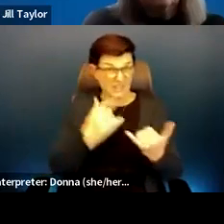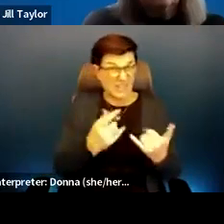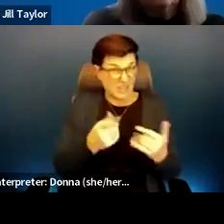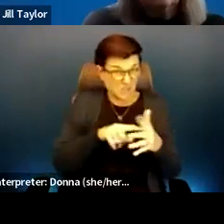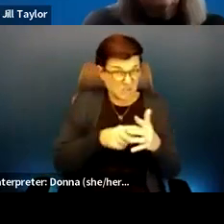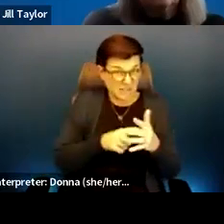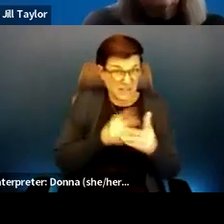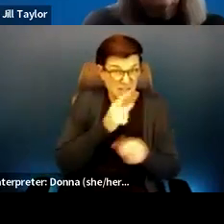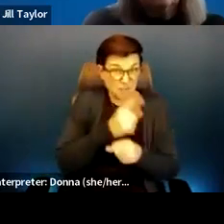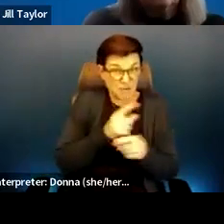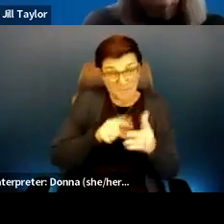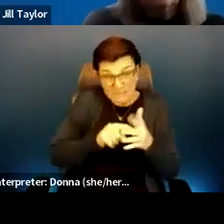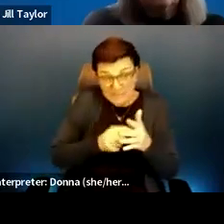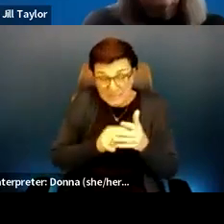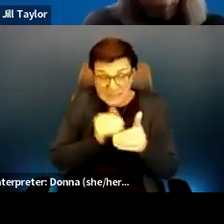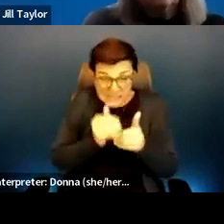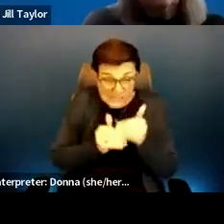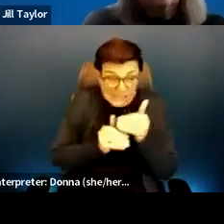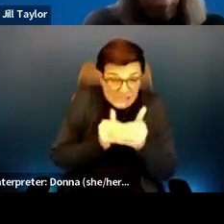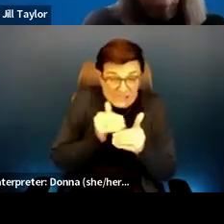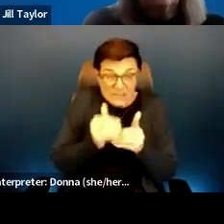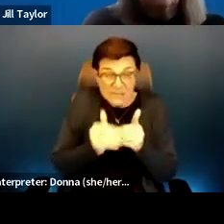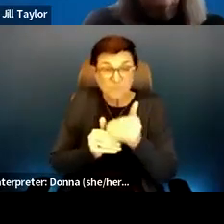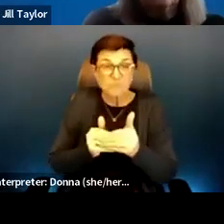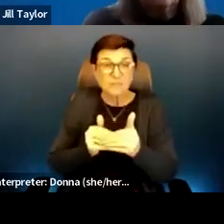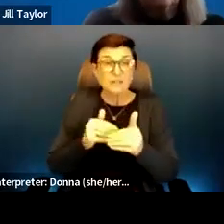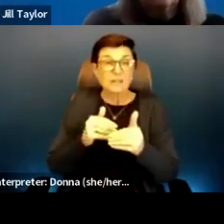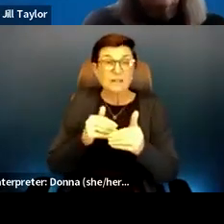in terms of I see the care that has gone